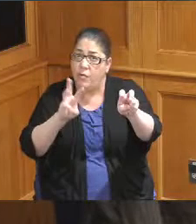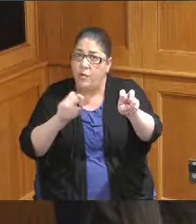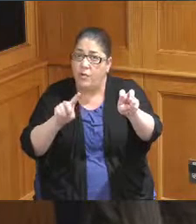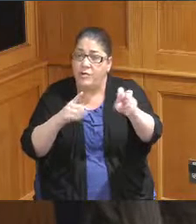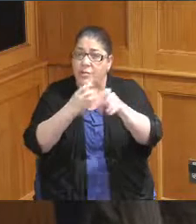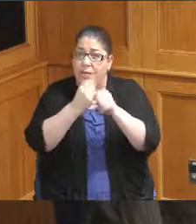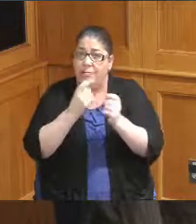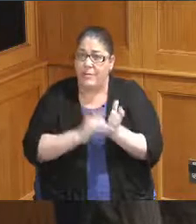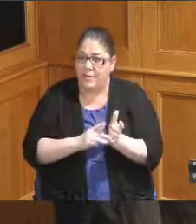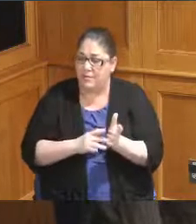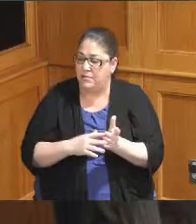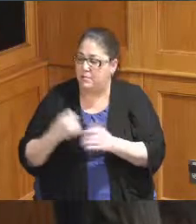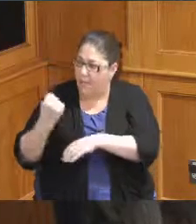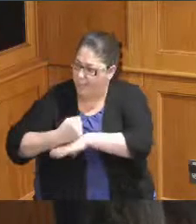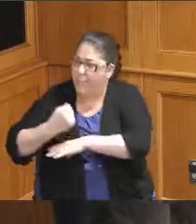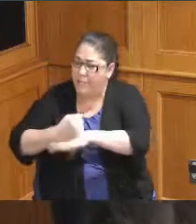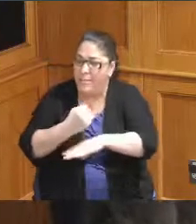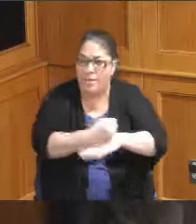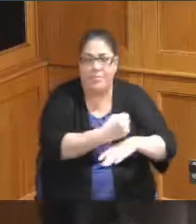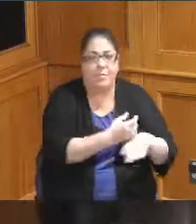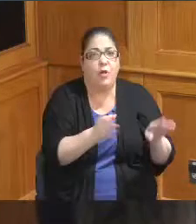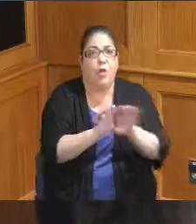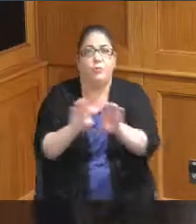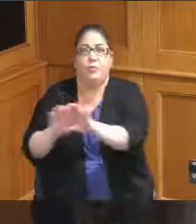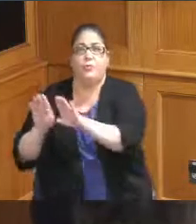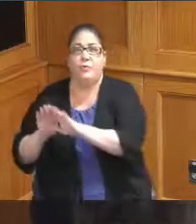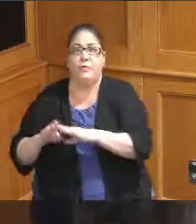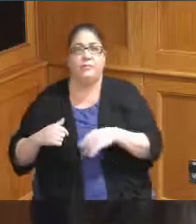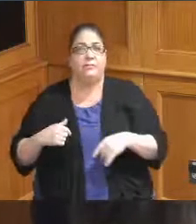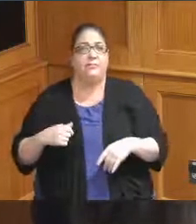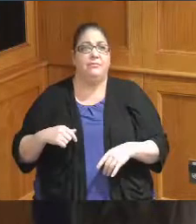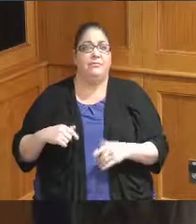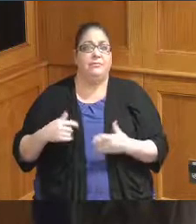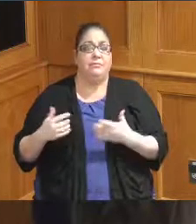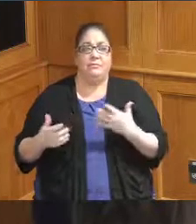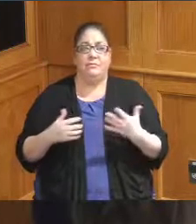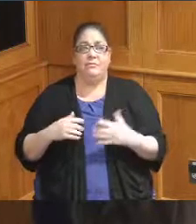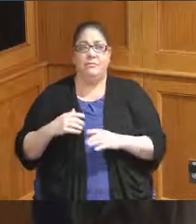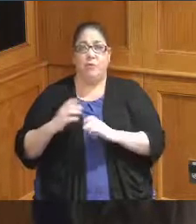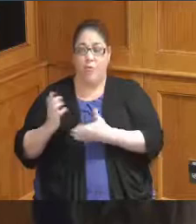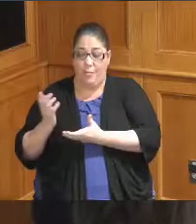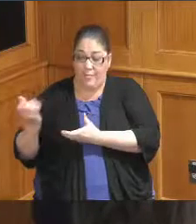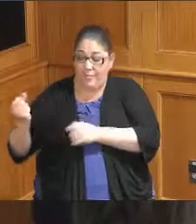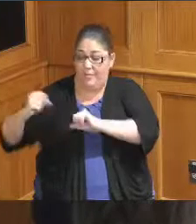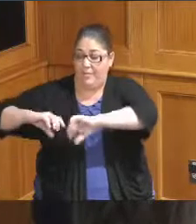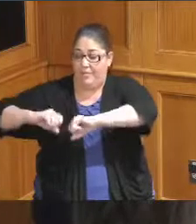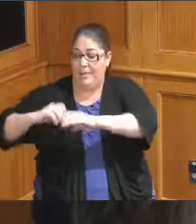lot of places closing around the country so this mobile five on three reliefs that we have is going